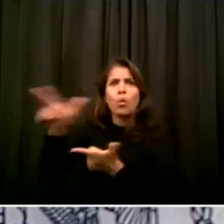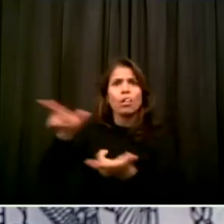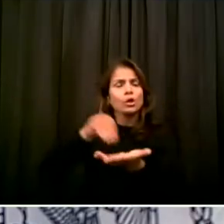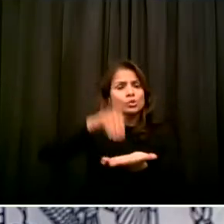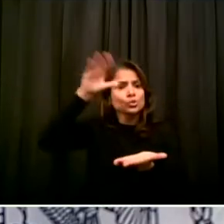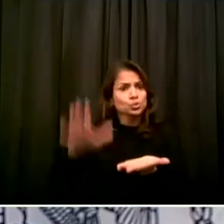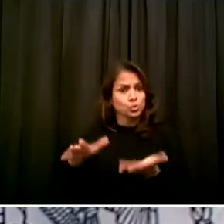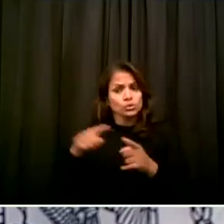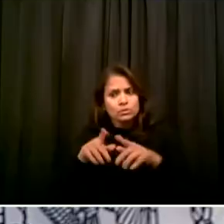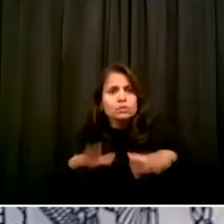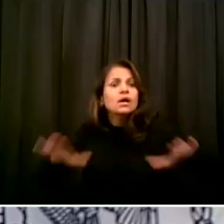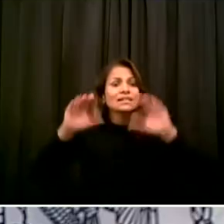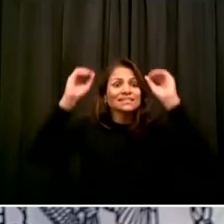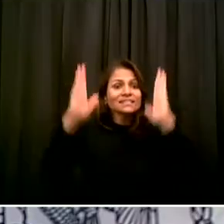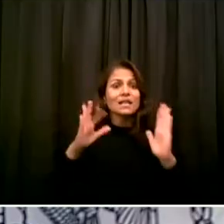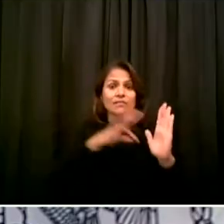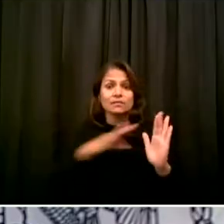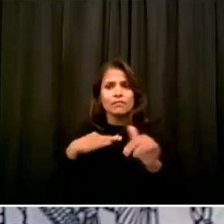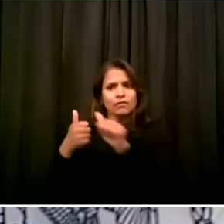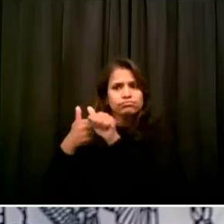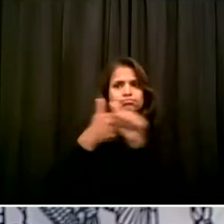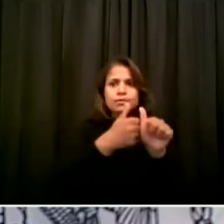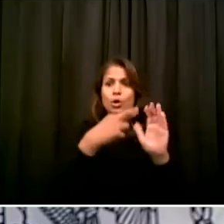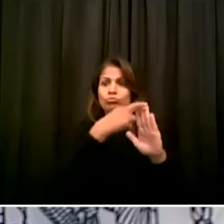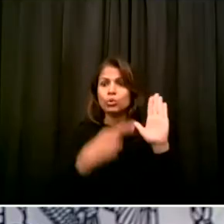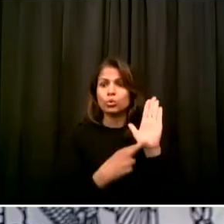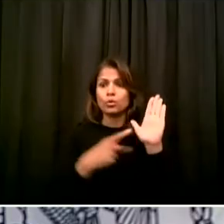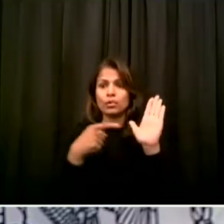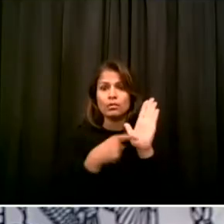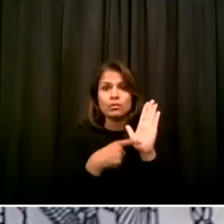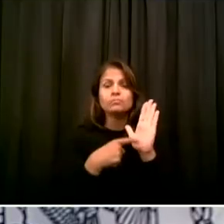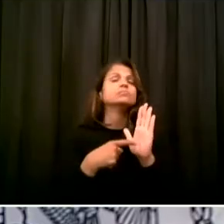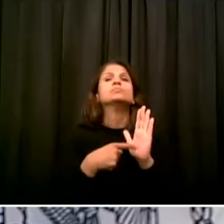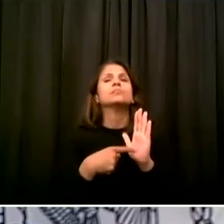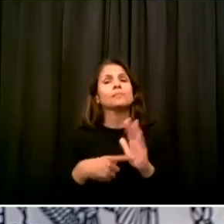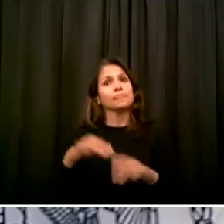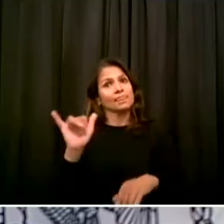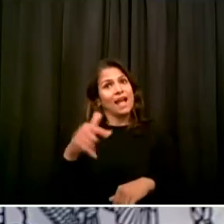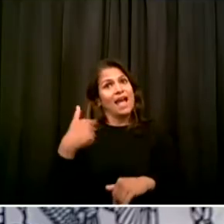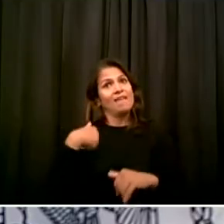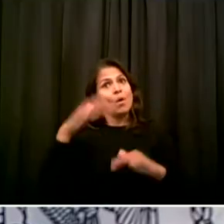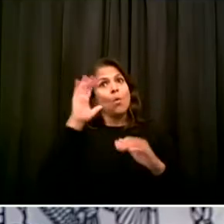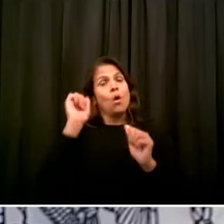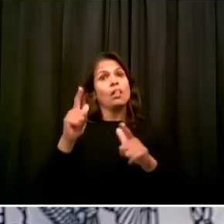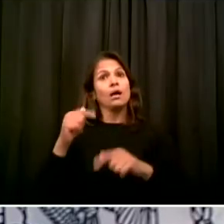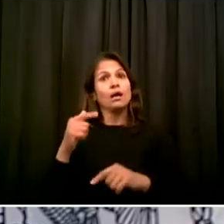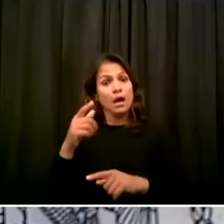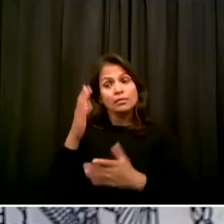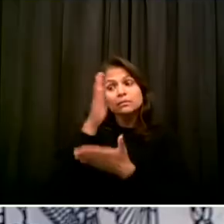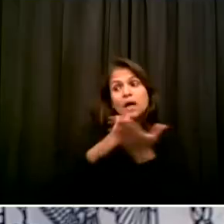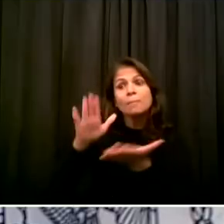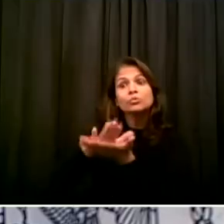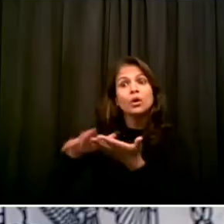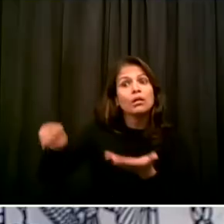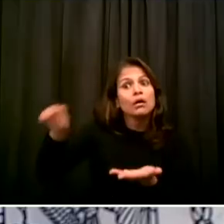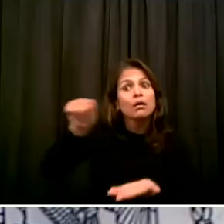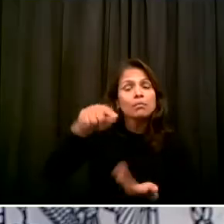SO, IN THE PAST WE HAVE NOT HAD A NURSE IN EVERY PUBLIC SCHOOL